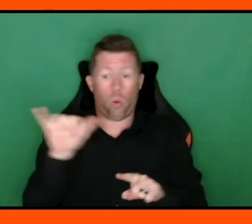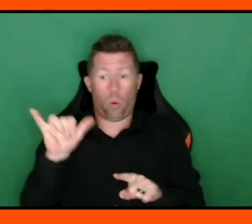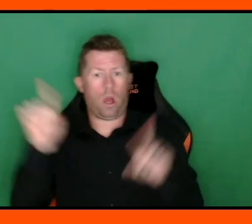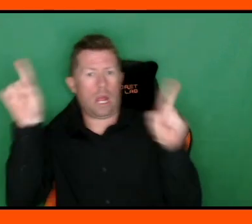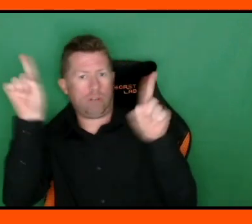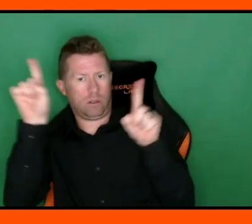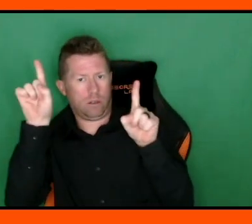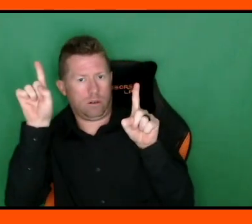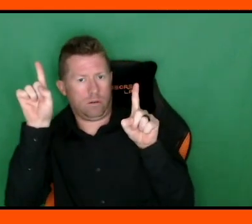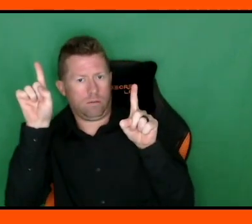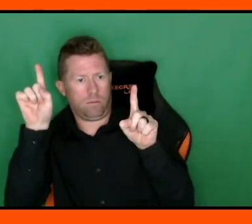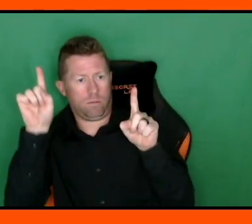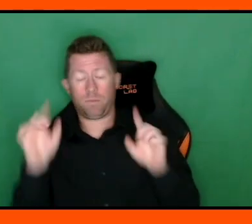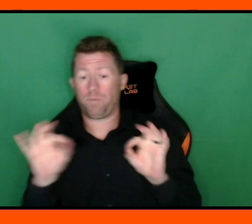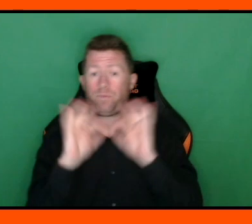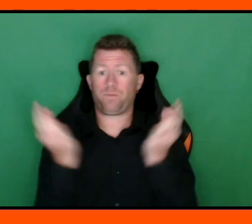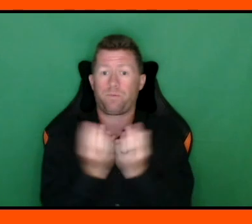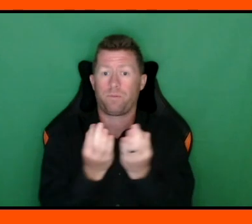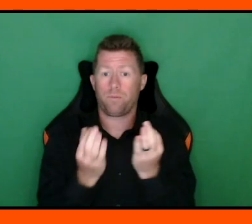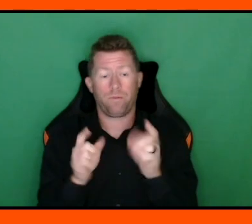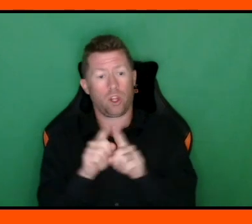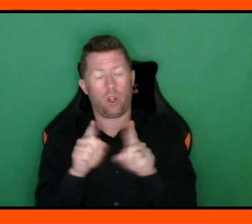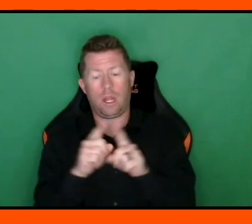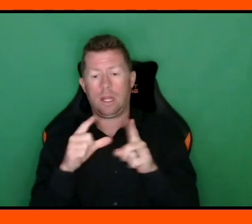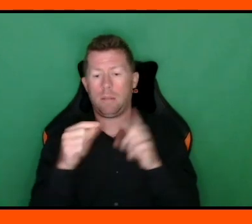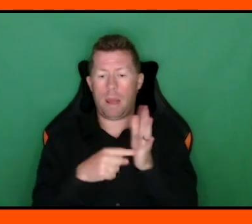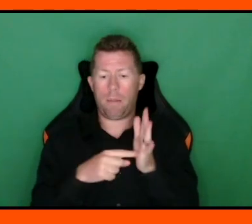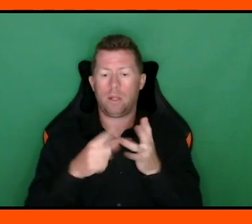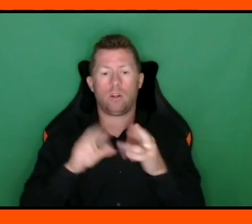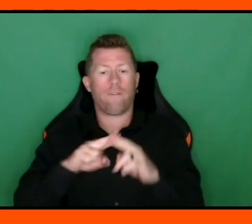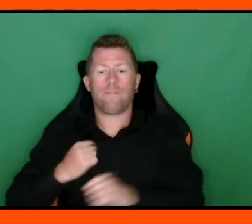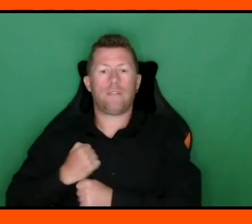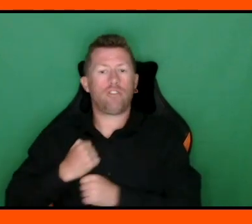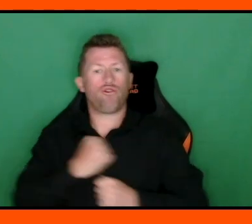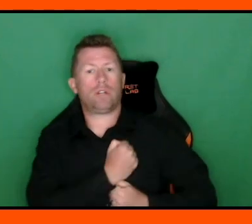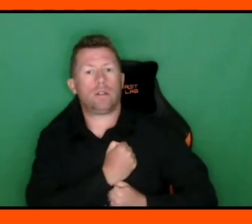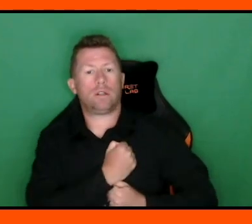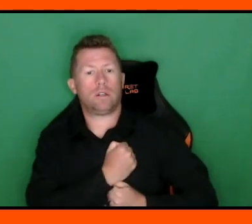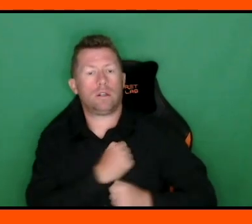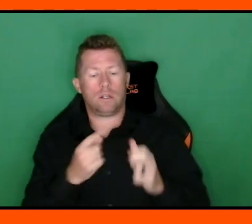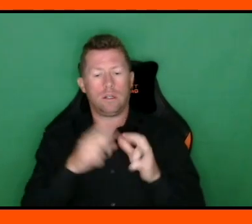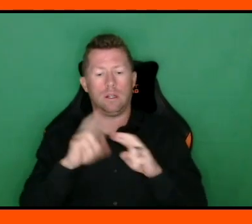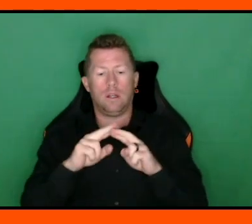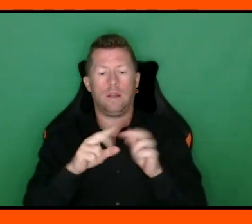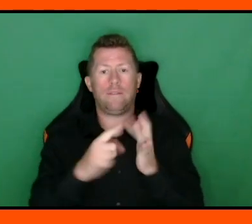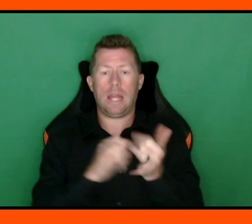Organisations like the Department of Veterans’ Affairs now know the characteristics of our veterans and current serving members